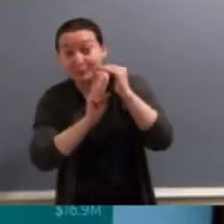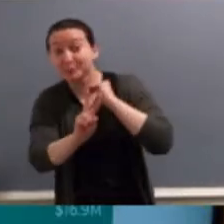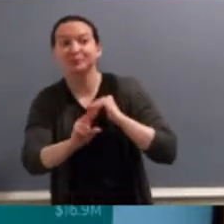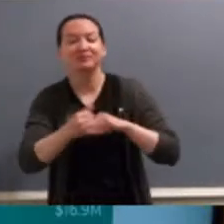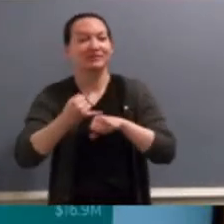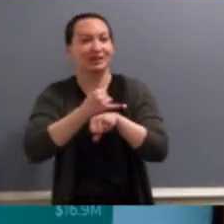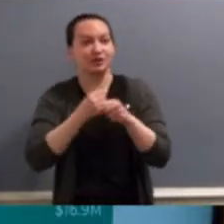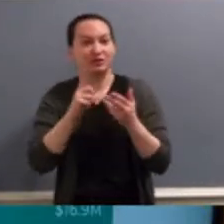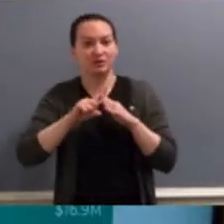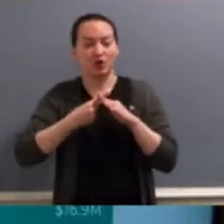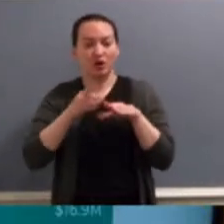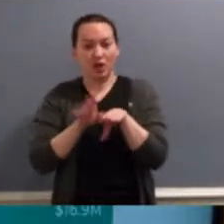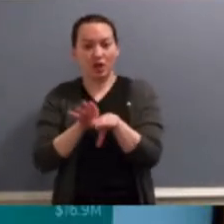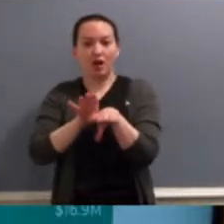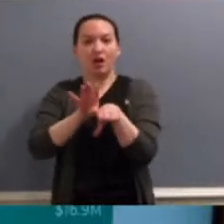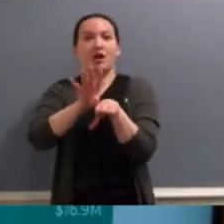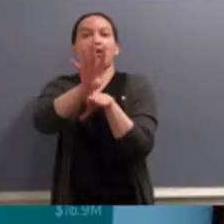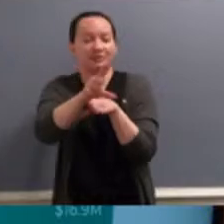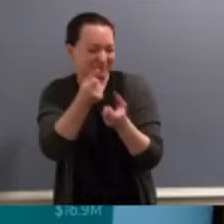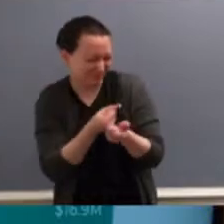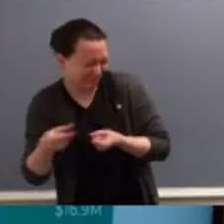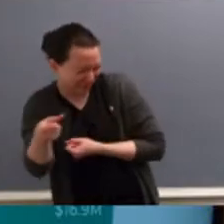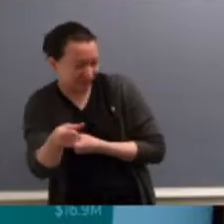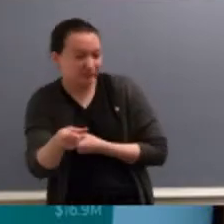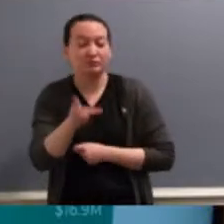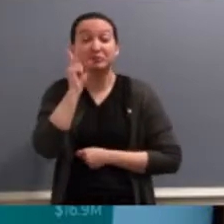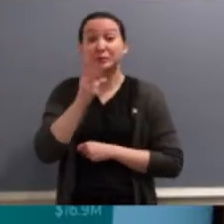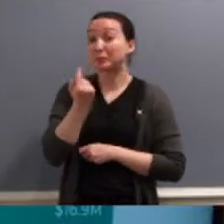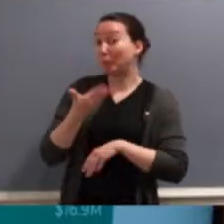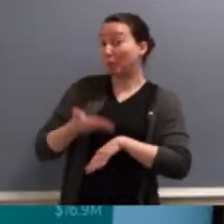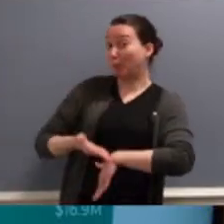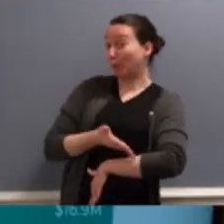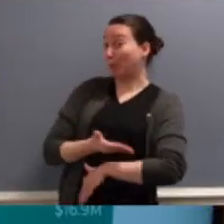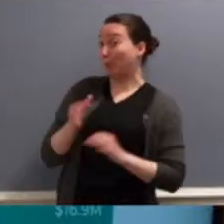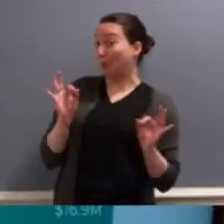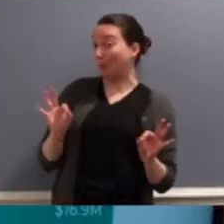to start dripping back up next year we should see some improvement in the numbers that are